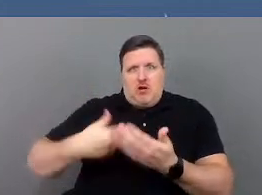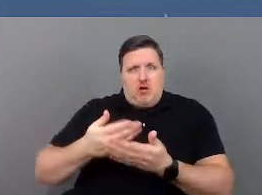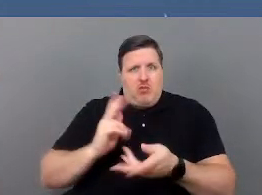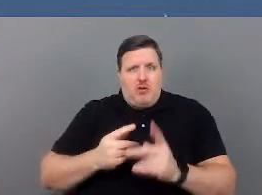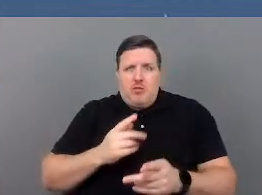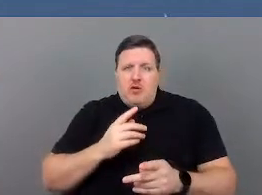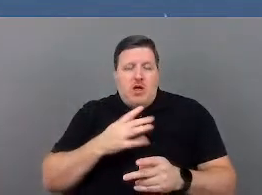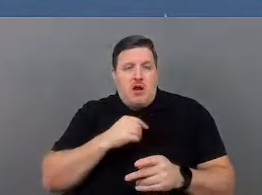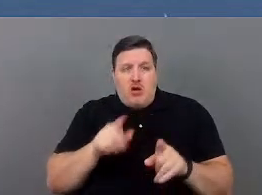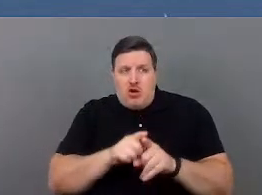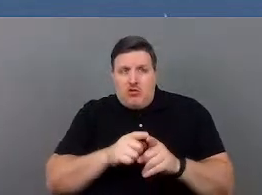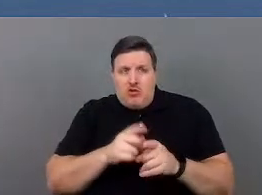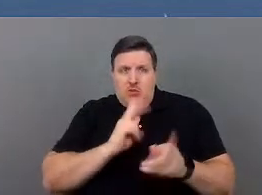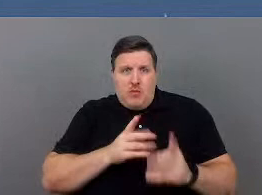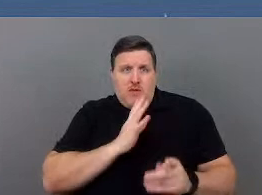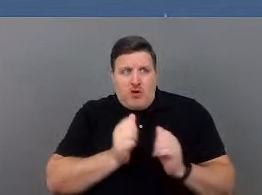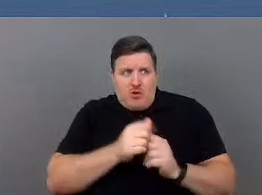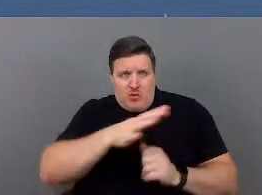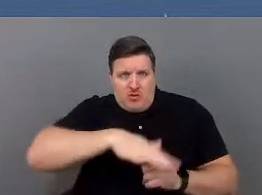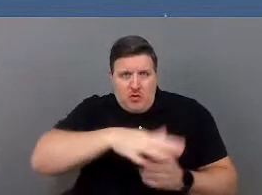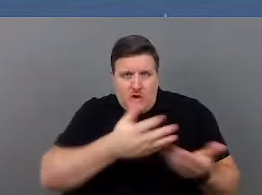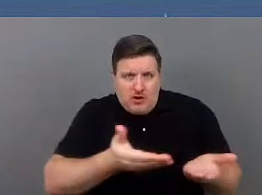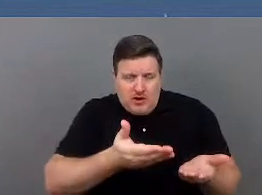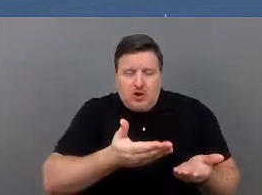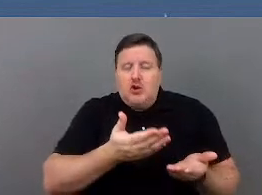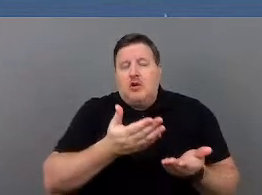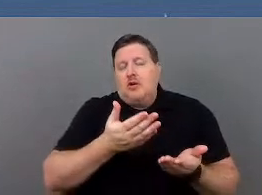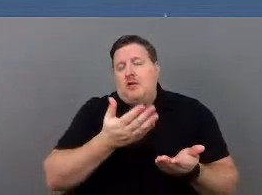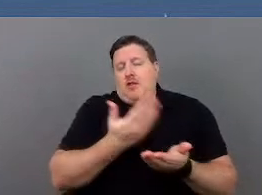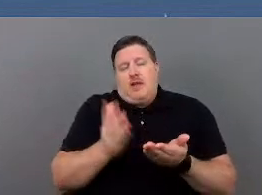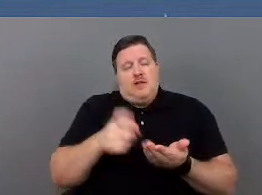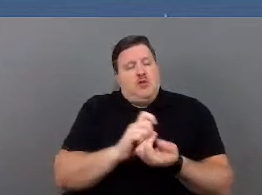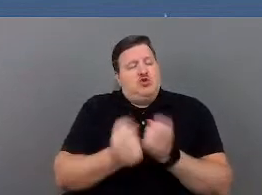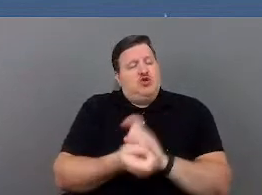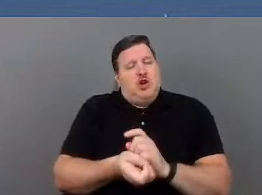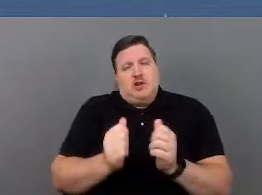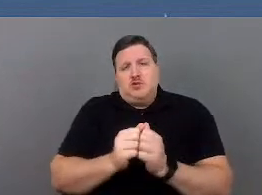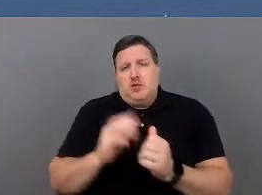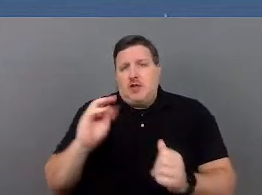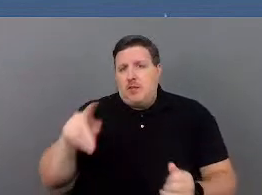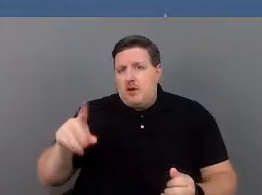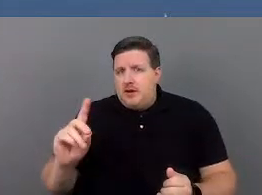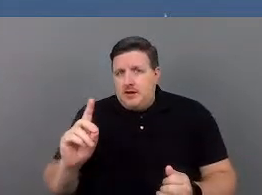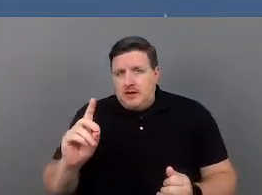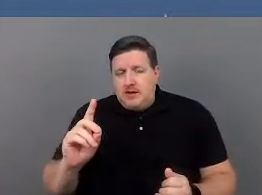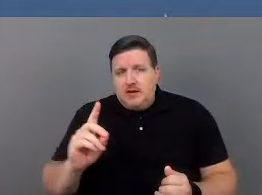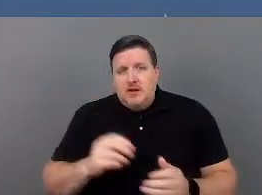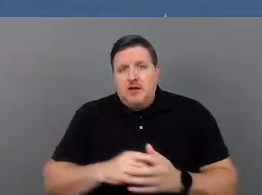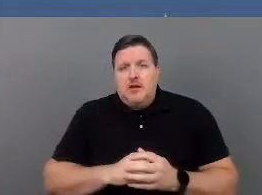THIS COUNCIL HAS TRIED TO DO THAT AND IT'S NOT HAPPENING. THIS COUNCIL HAS NOT ENGAGED THE FEDERATION HAS NOT HAD